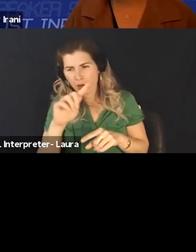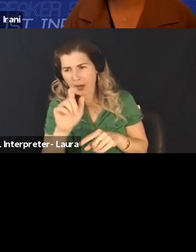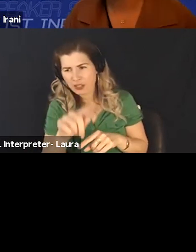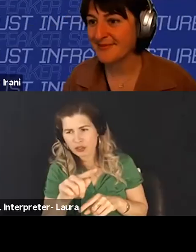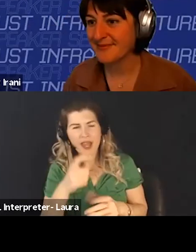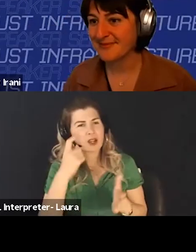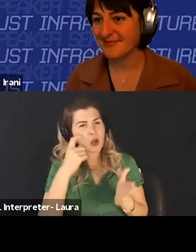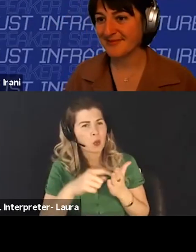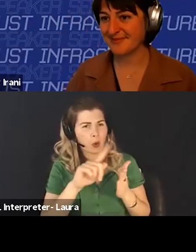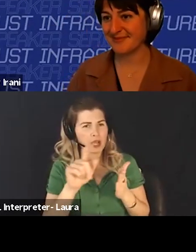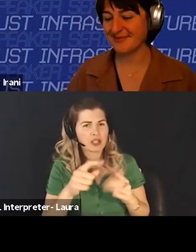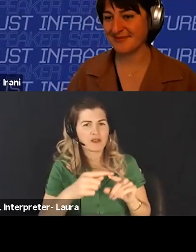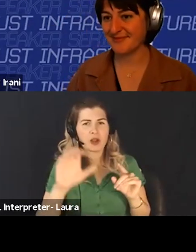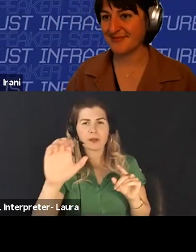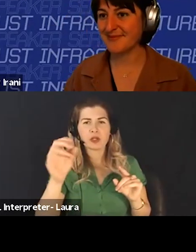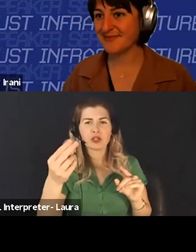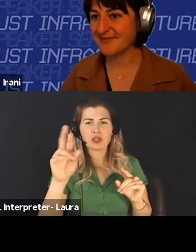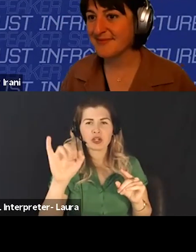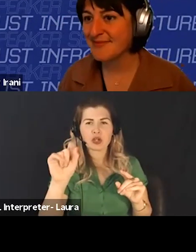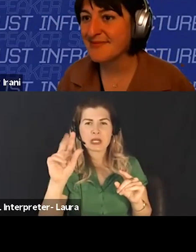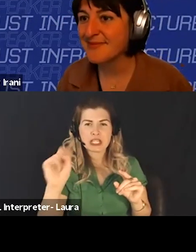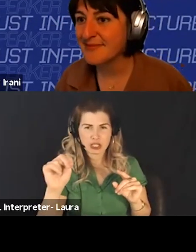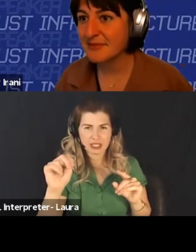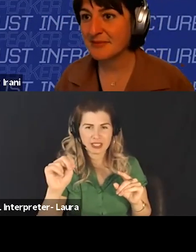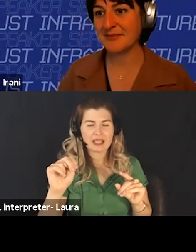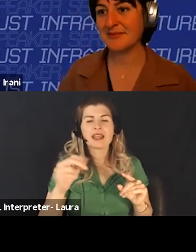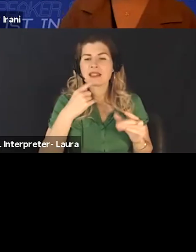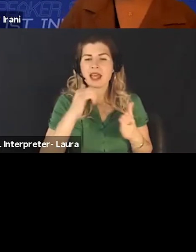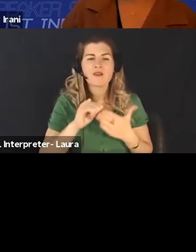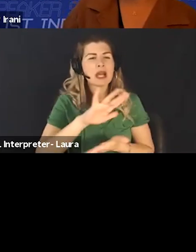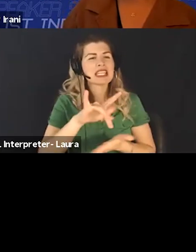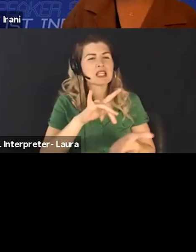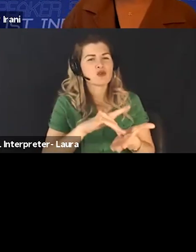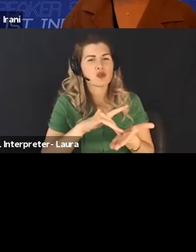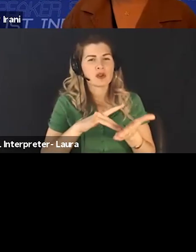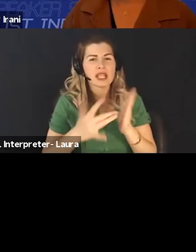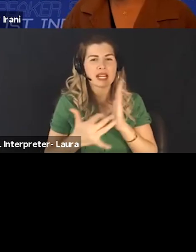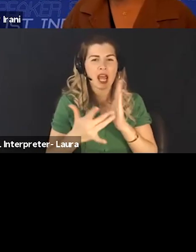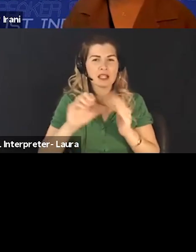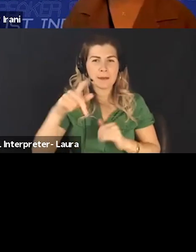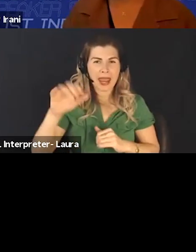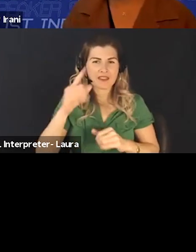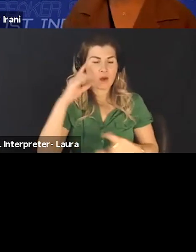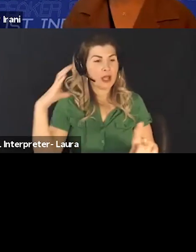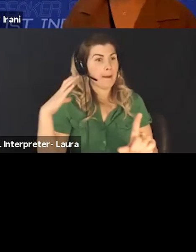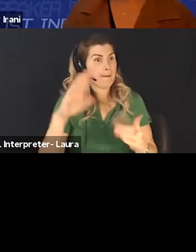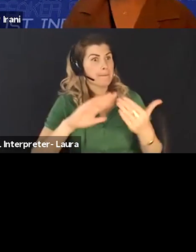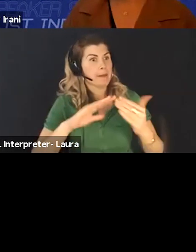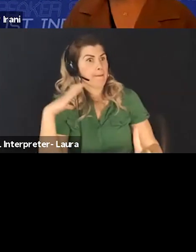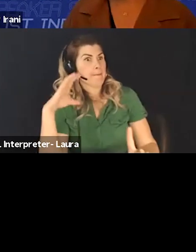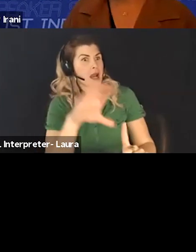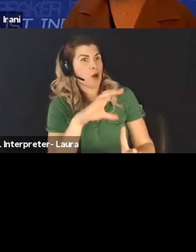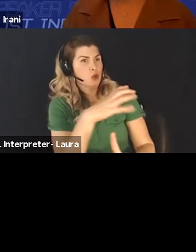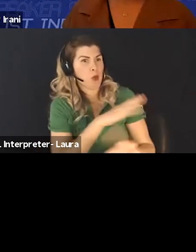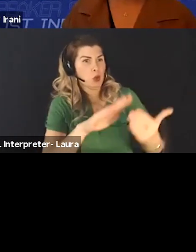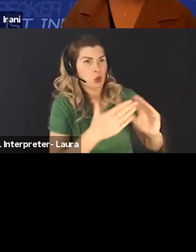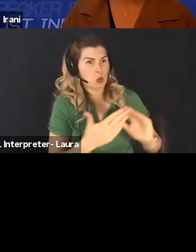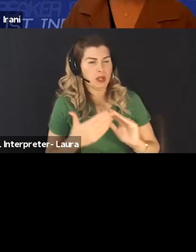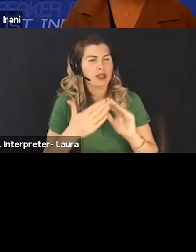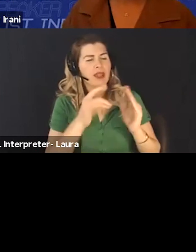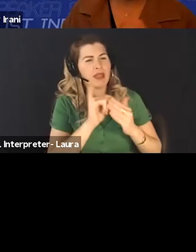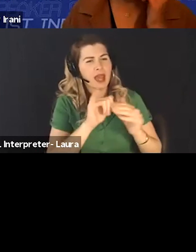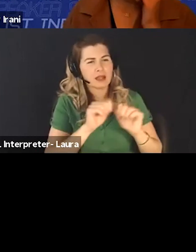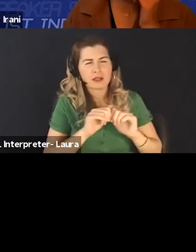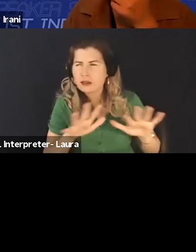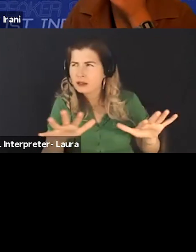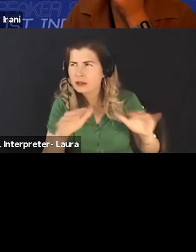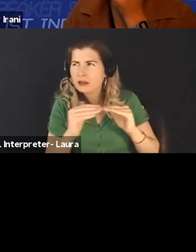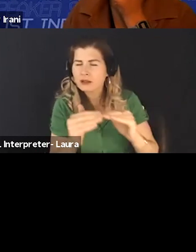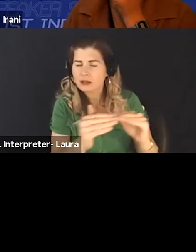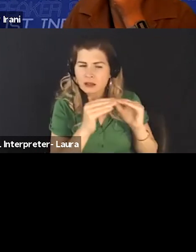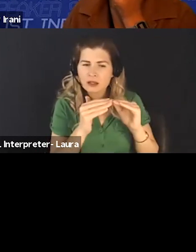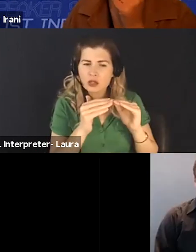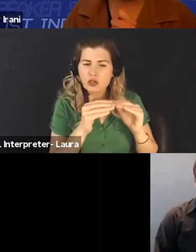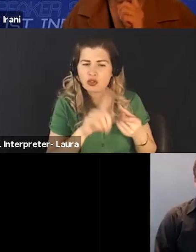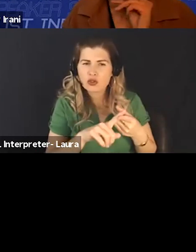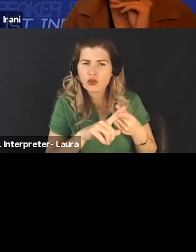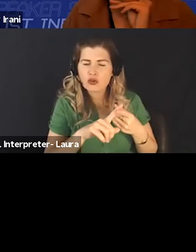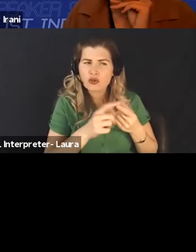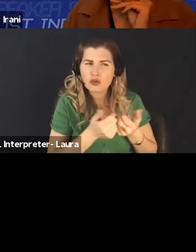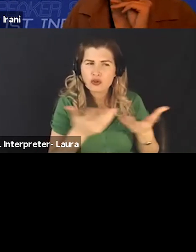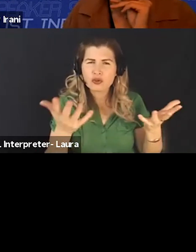Question, and there's a great question from Christian as well. And the blockchain decentralized technology space, a common way to give power to the community is issuing governance plugins that are distributed proportionately to the country contribution